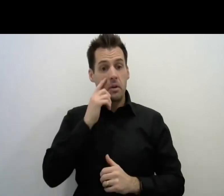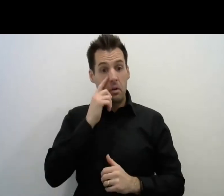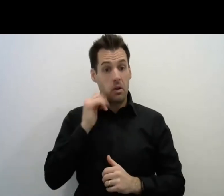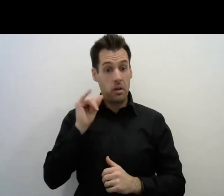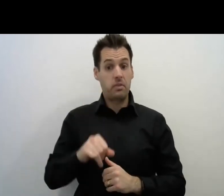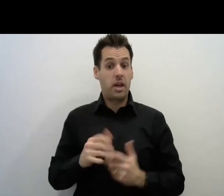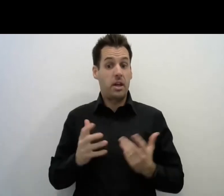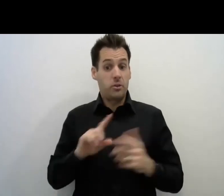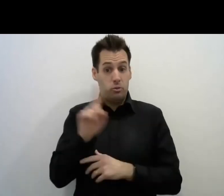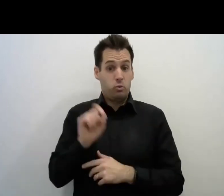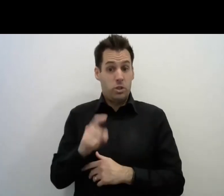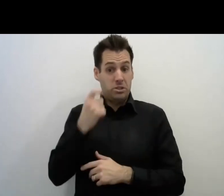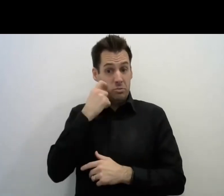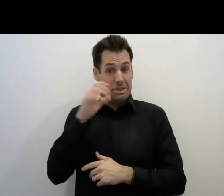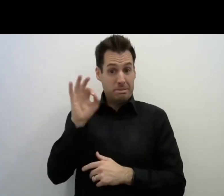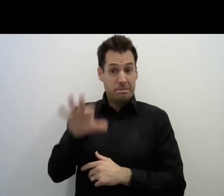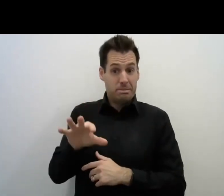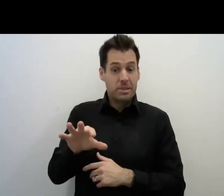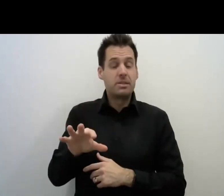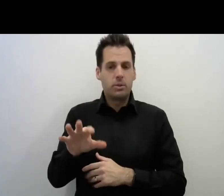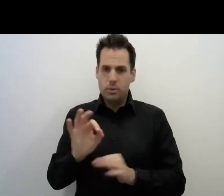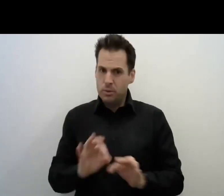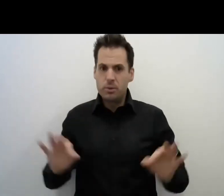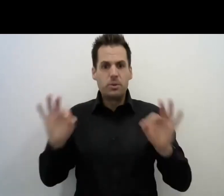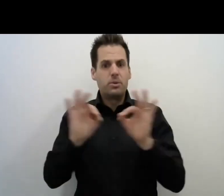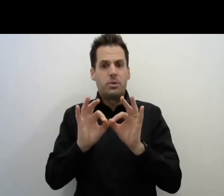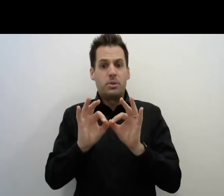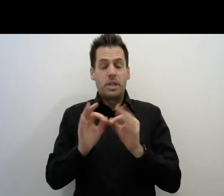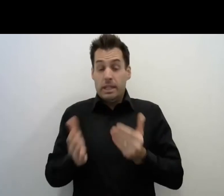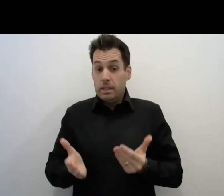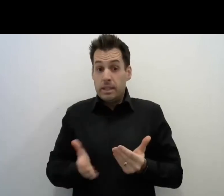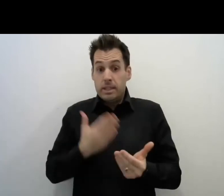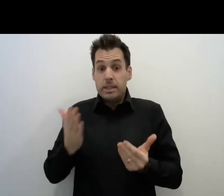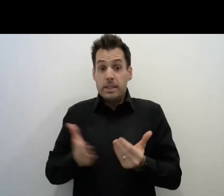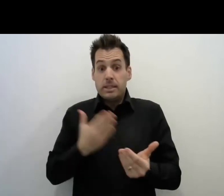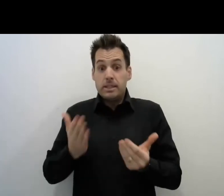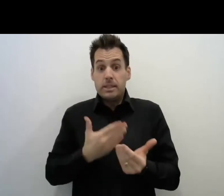issues but it it does it is not a simple matter when this happens to you it's it's quite it can